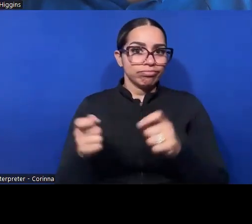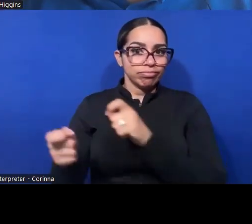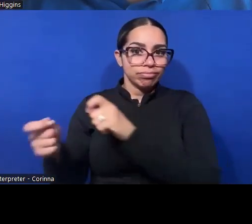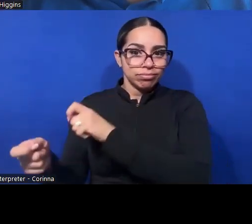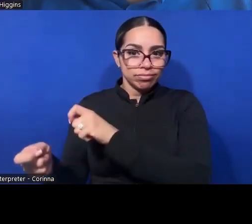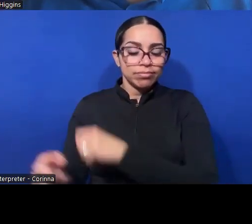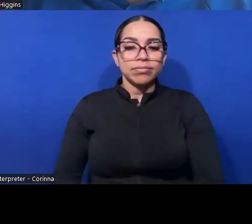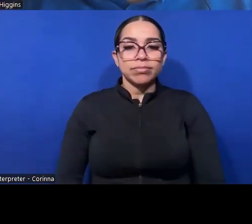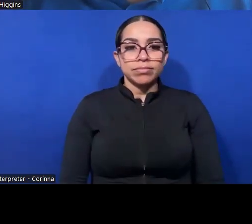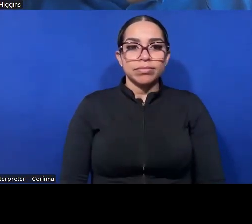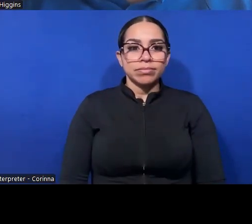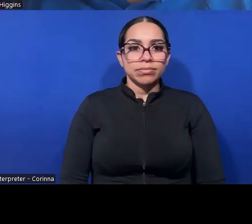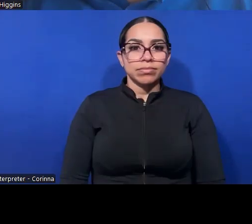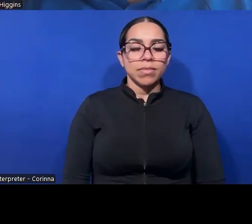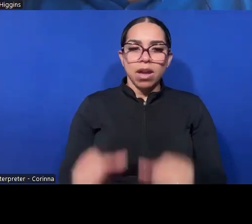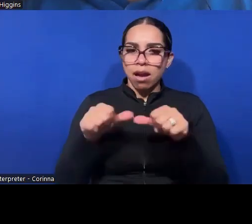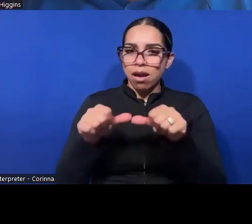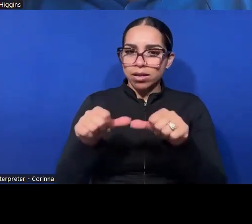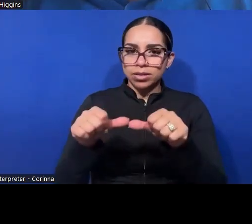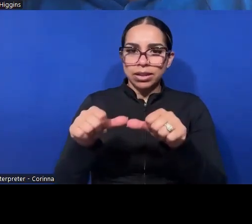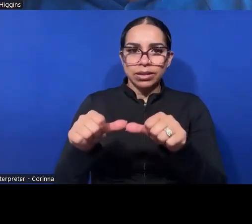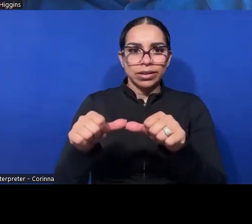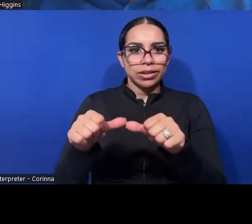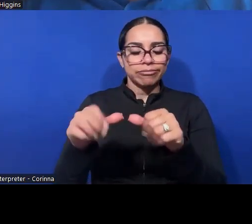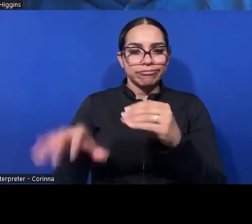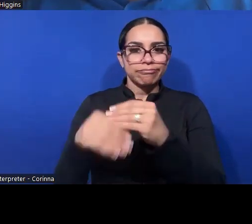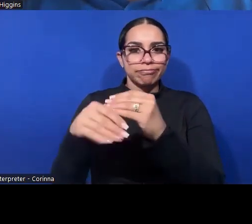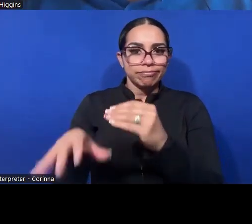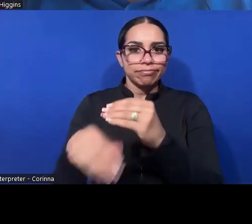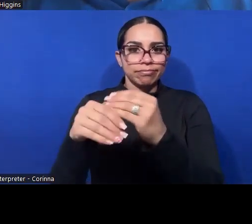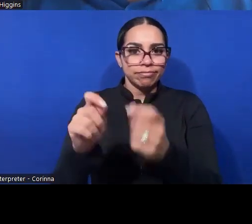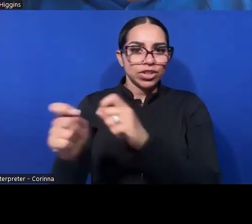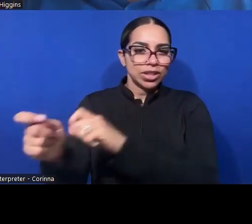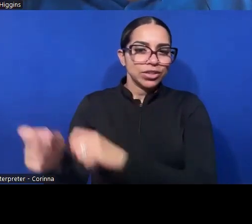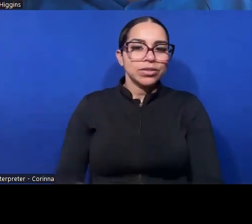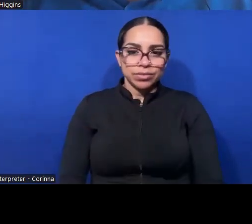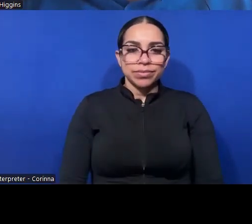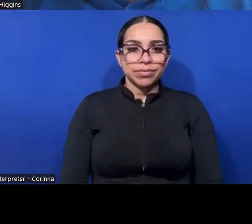and they constantly develop. Next slide please.